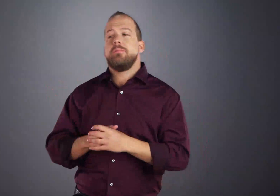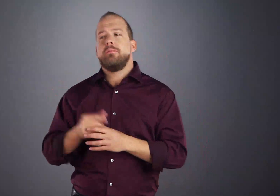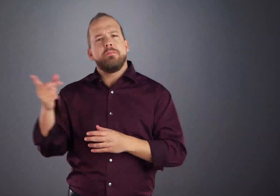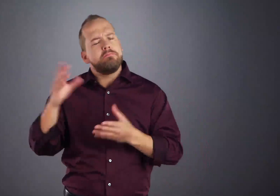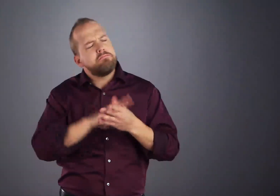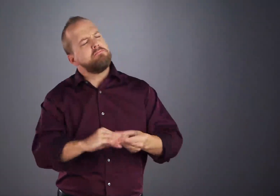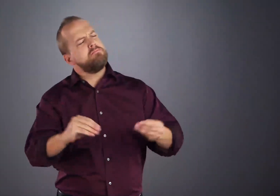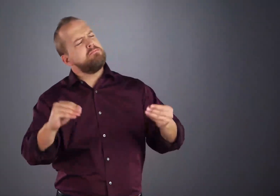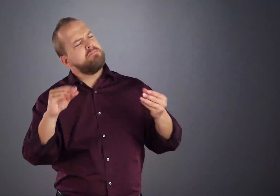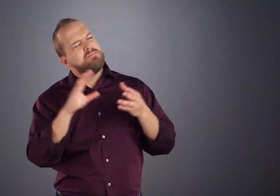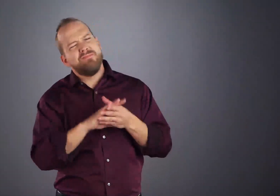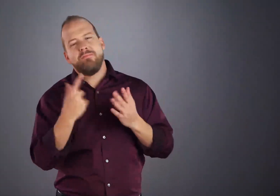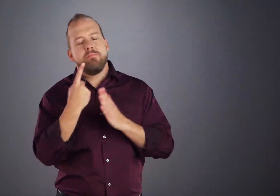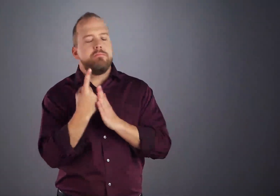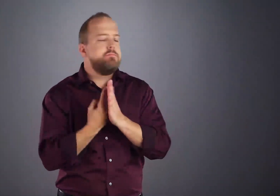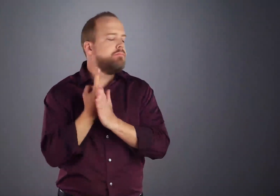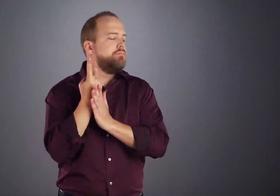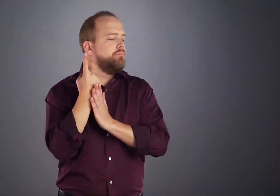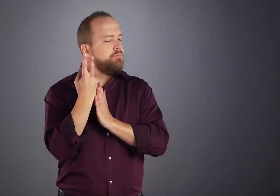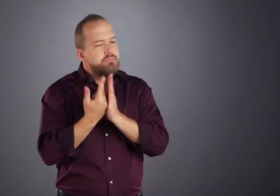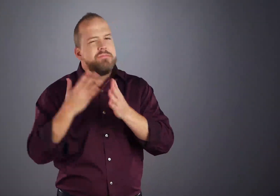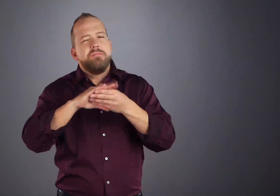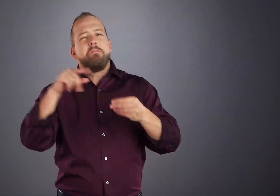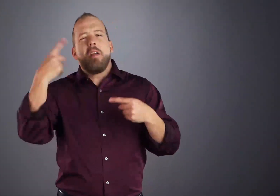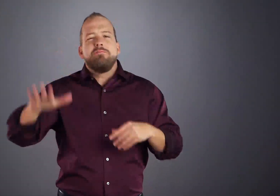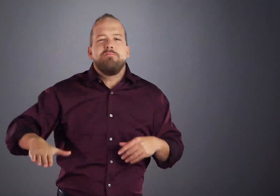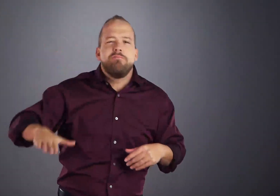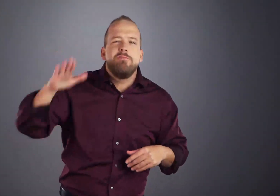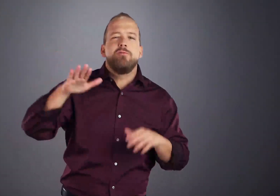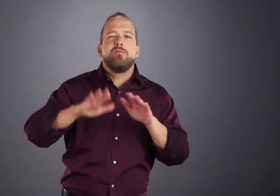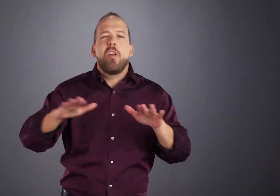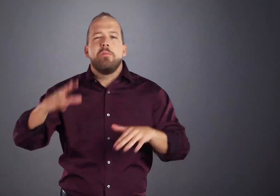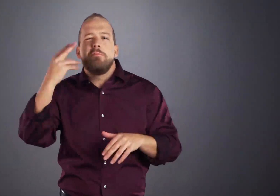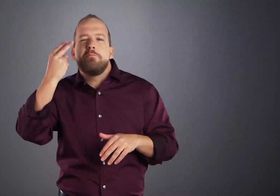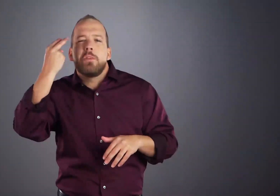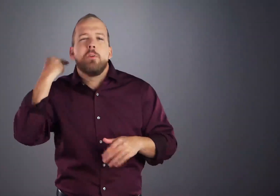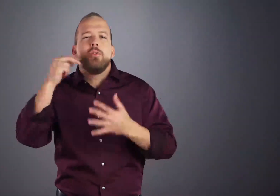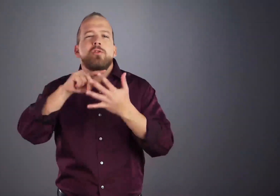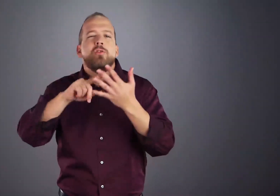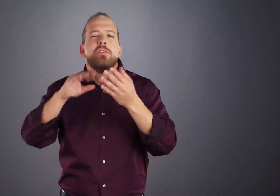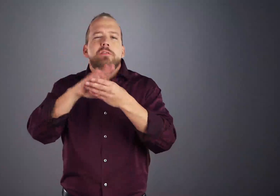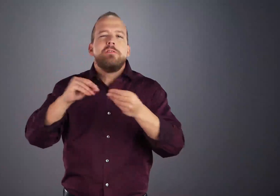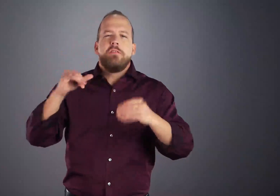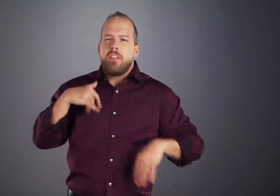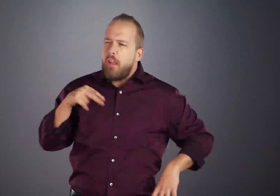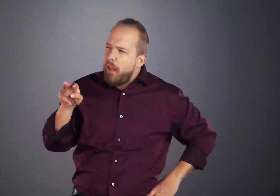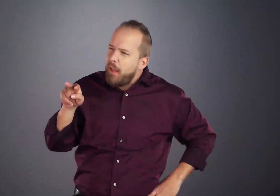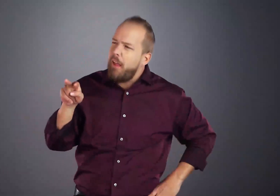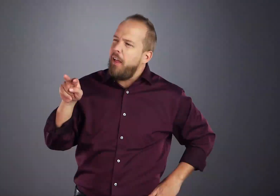He talked for hours. Childhood memories rose before me.